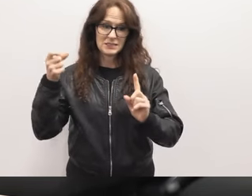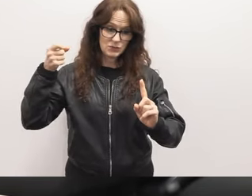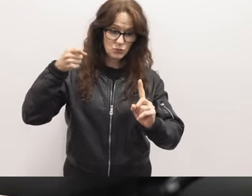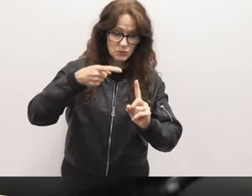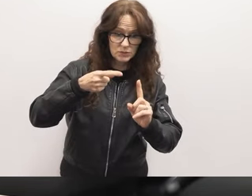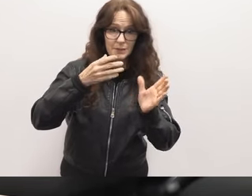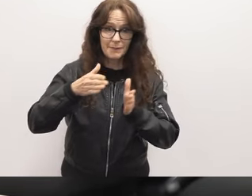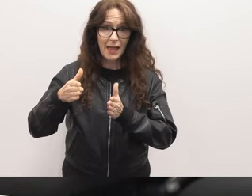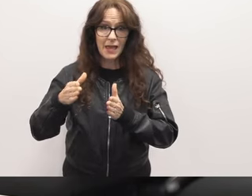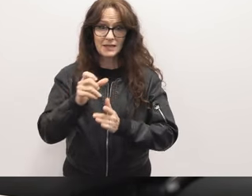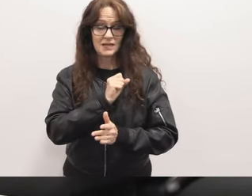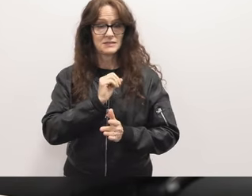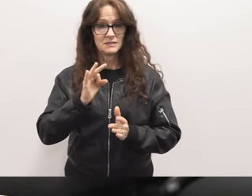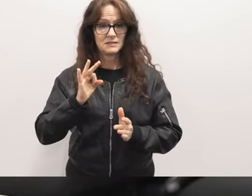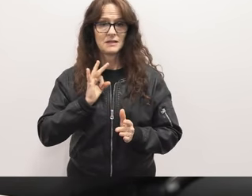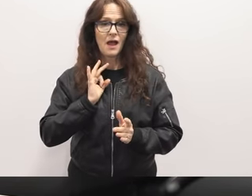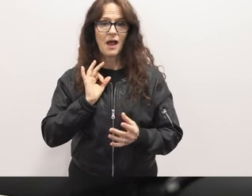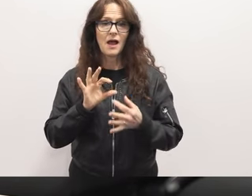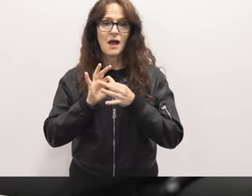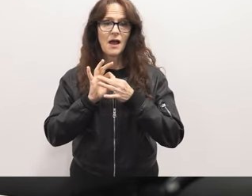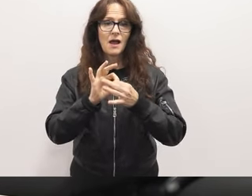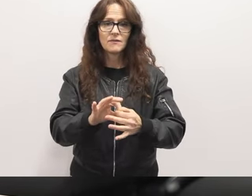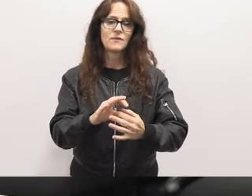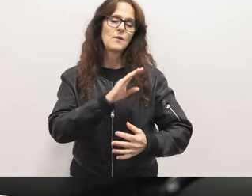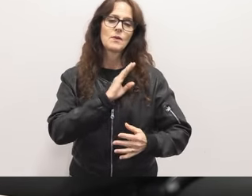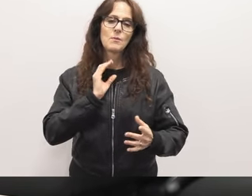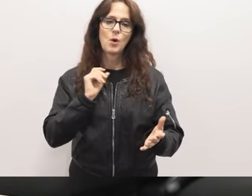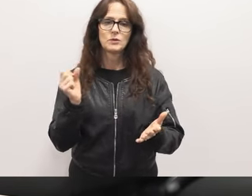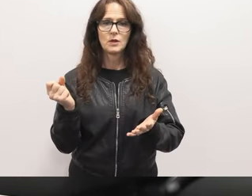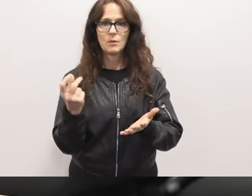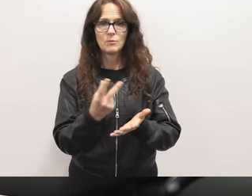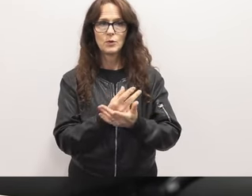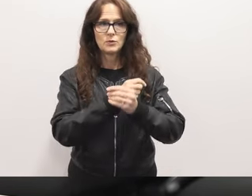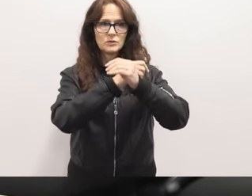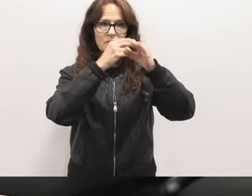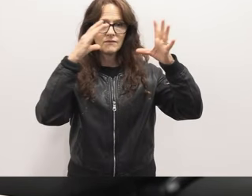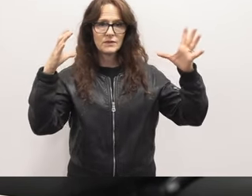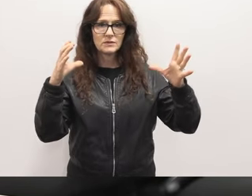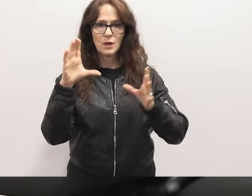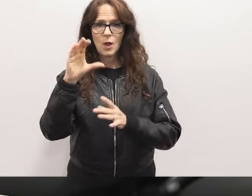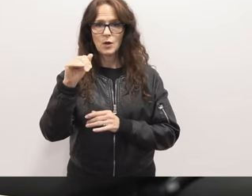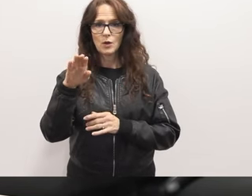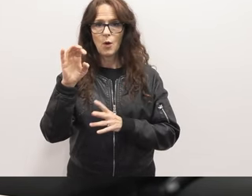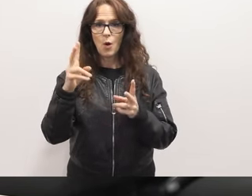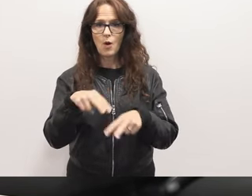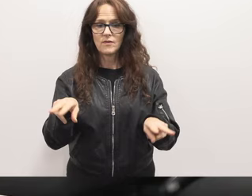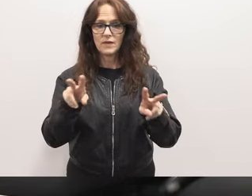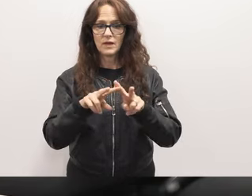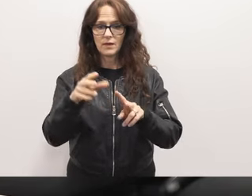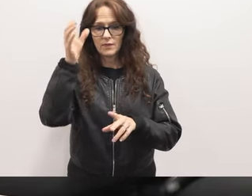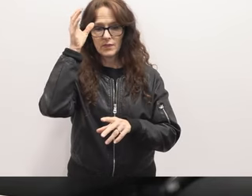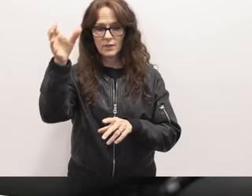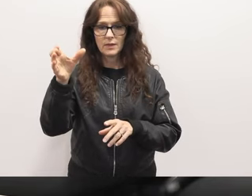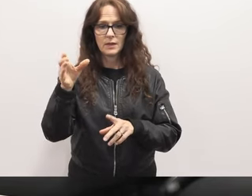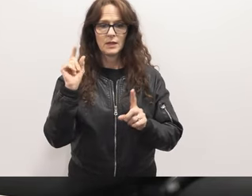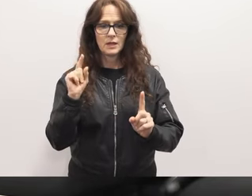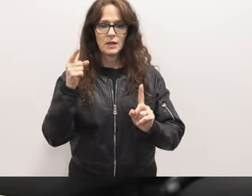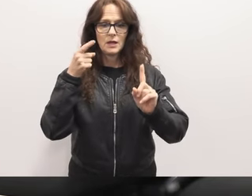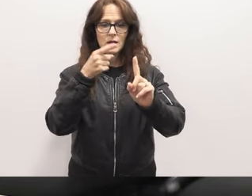that connects to the board's approved vision and core values is this concept of targeted universalism.